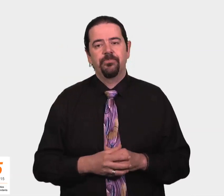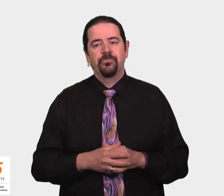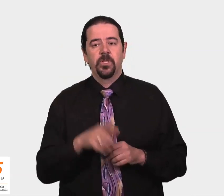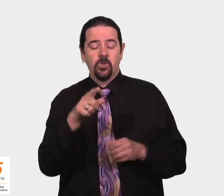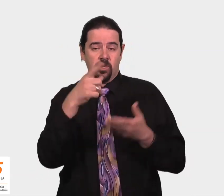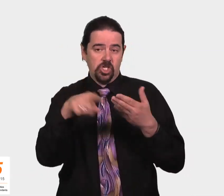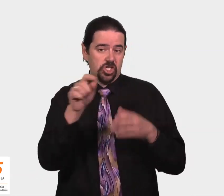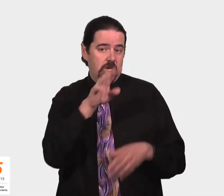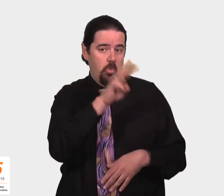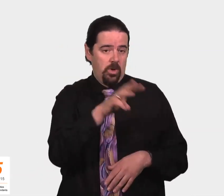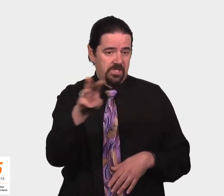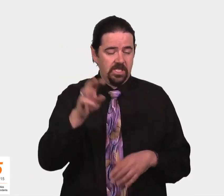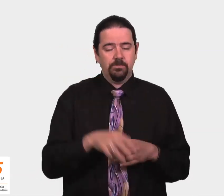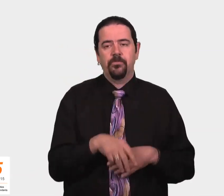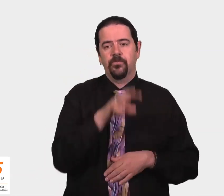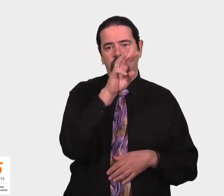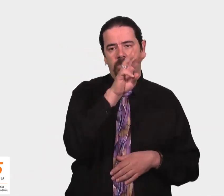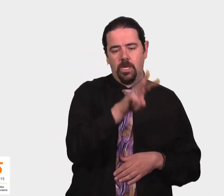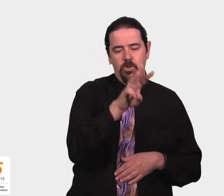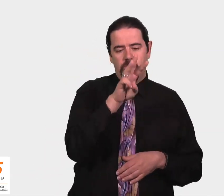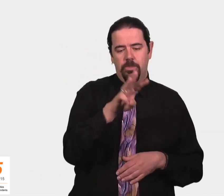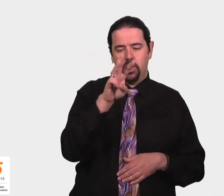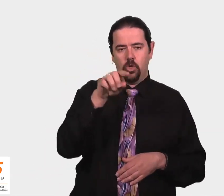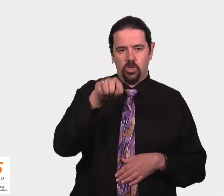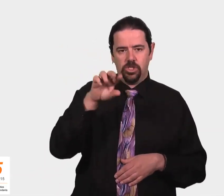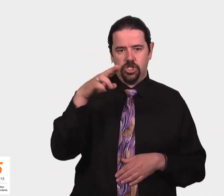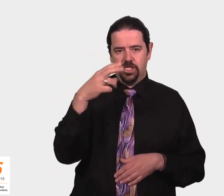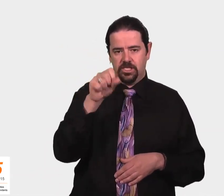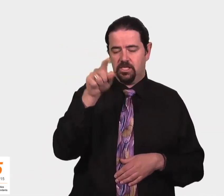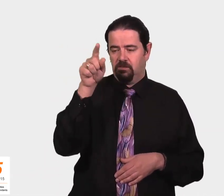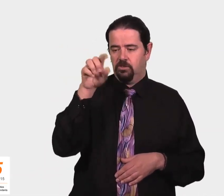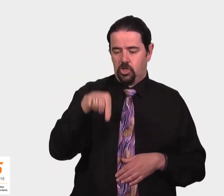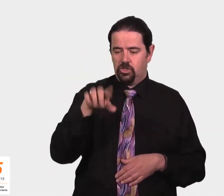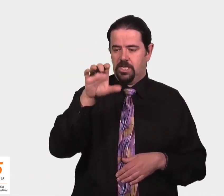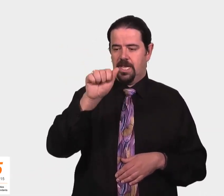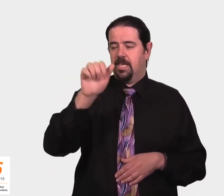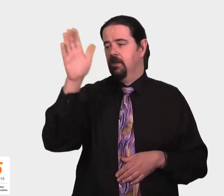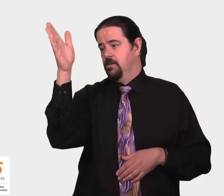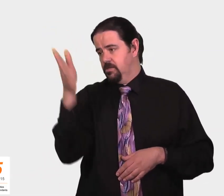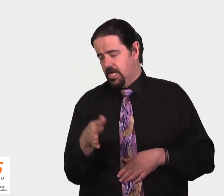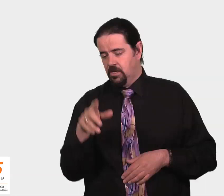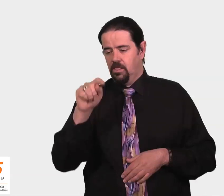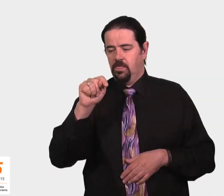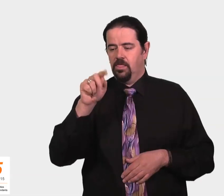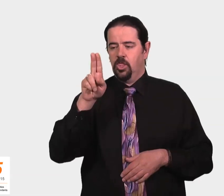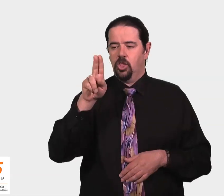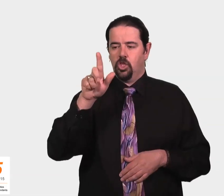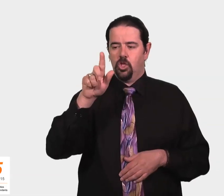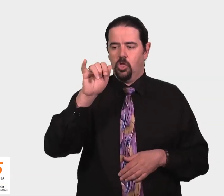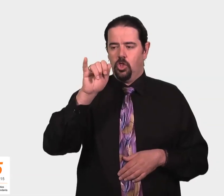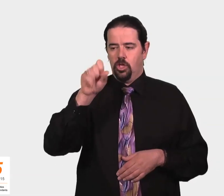You can check out the website in English at www.chs.ca/tulips